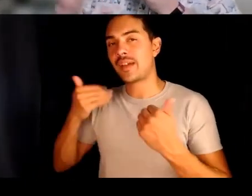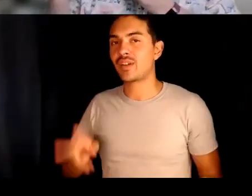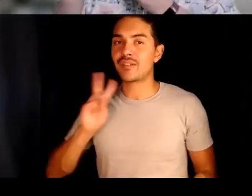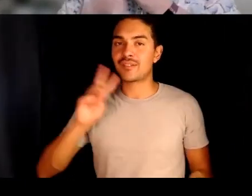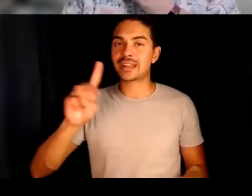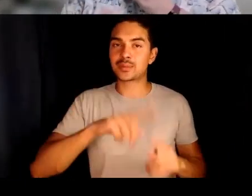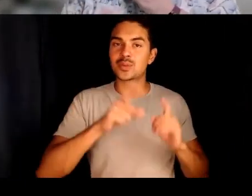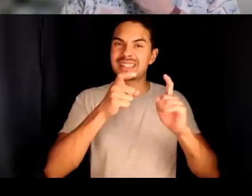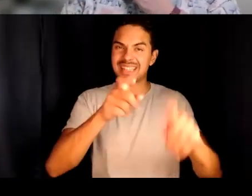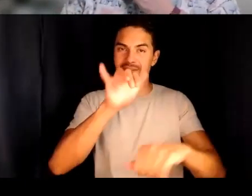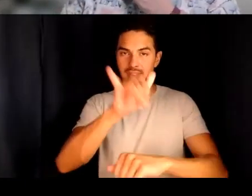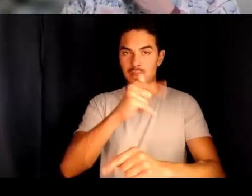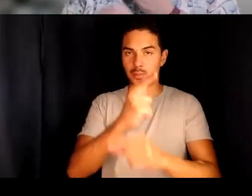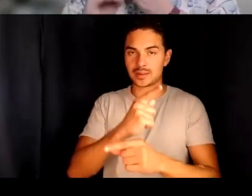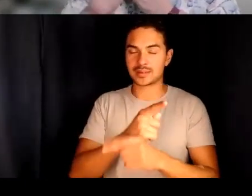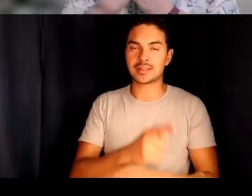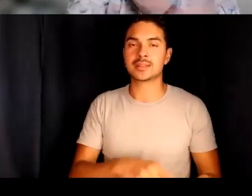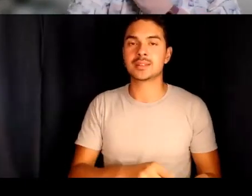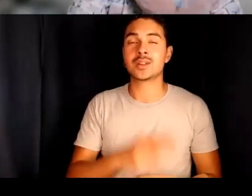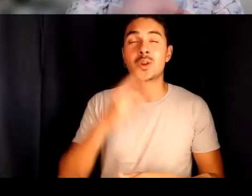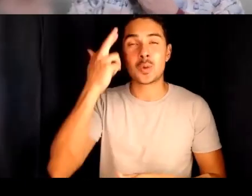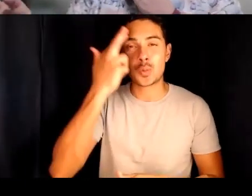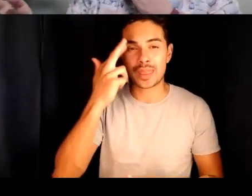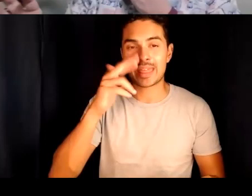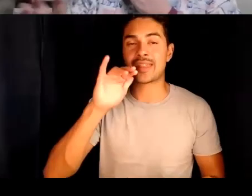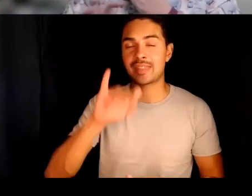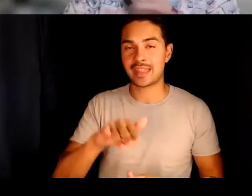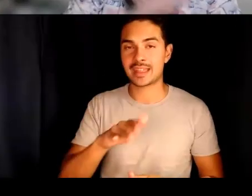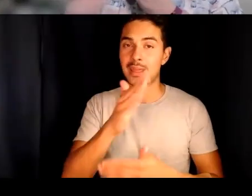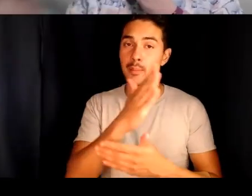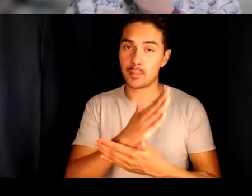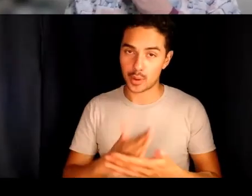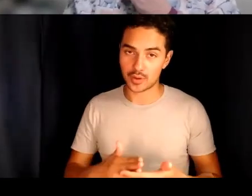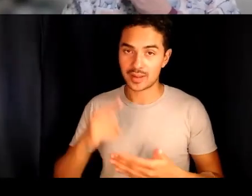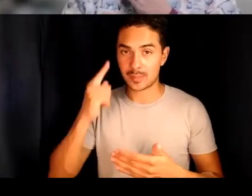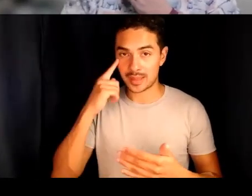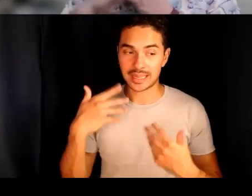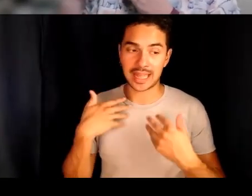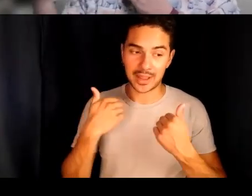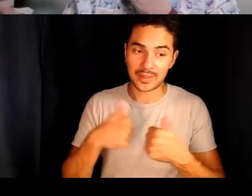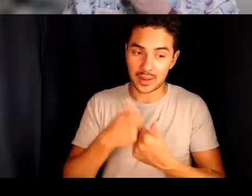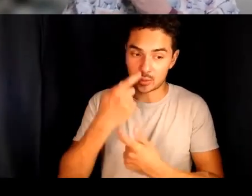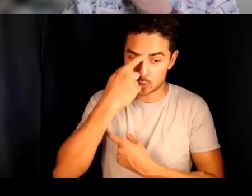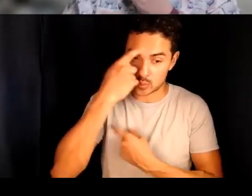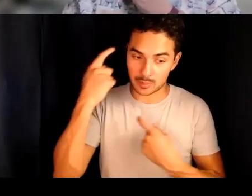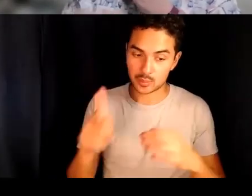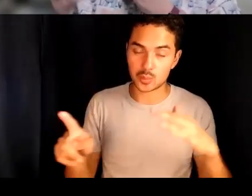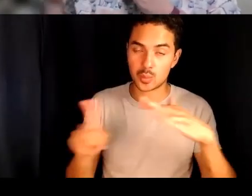And realizing, again, that is part of possibly how trauma is showing up or part of,